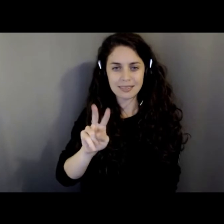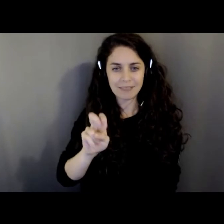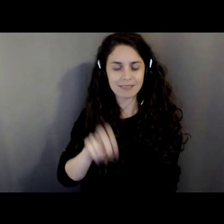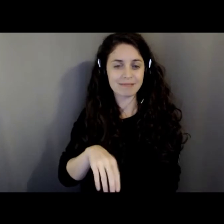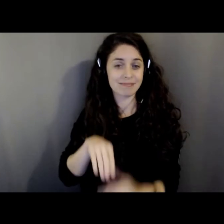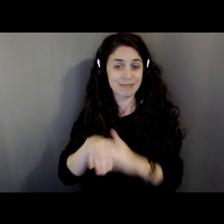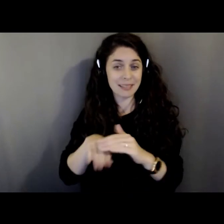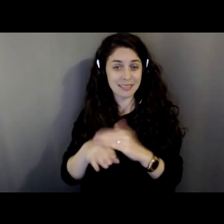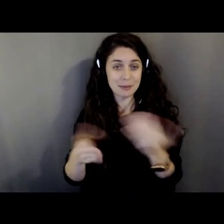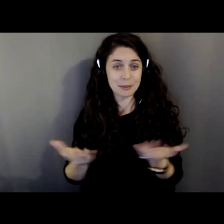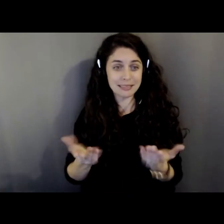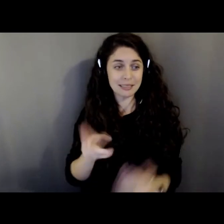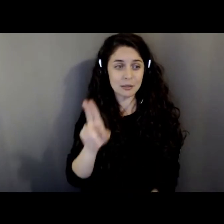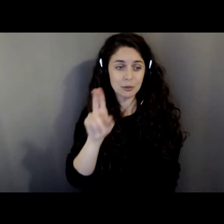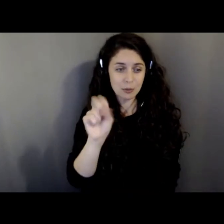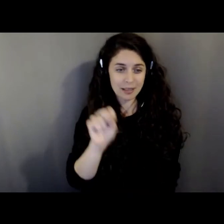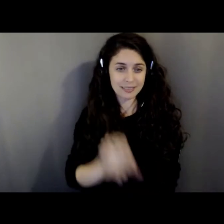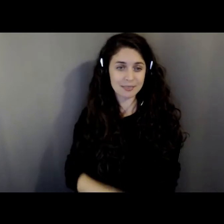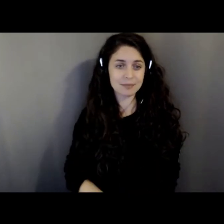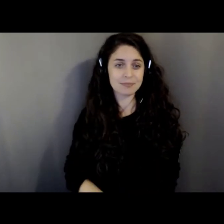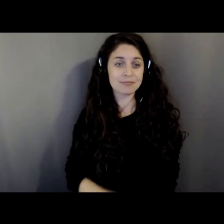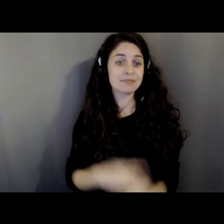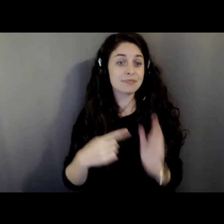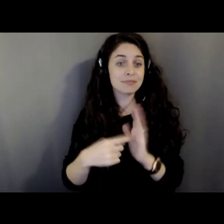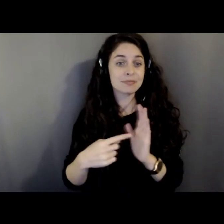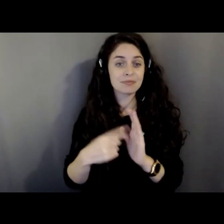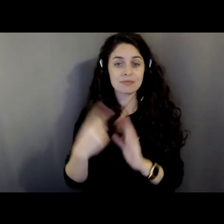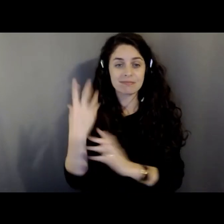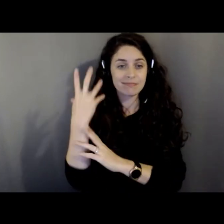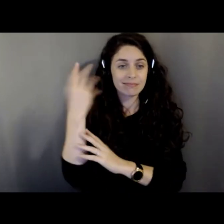For instance, we go and visit a community garden where all students